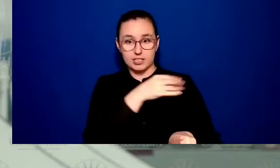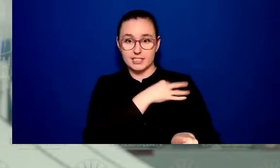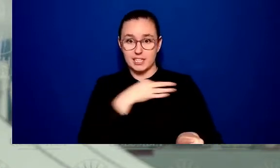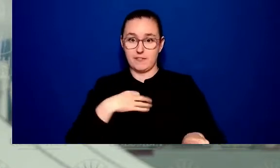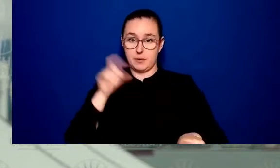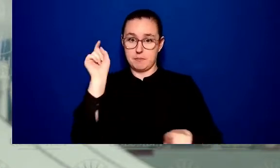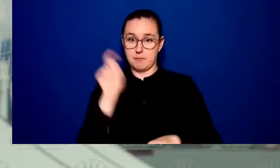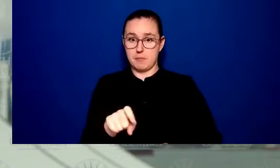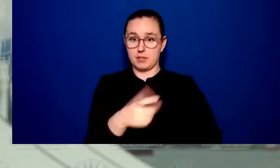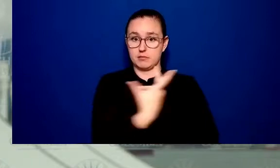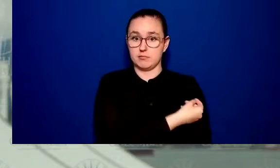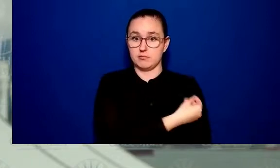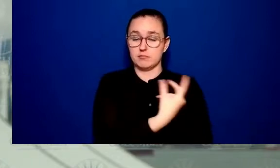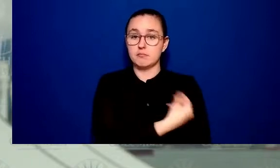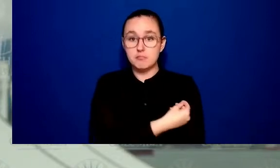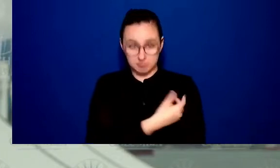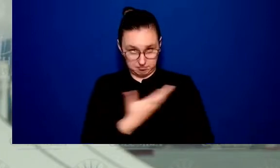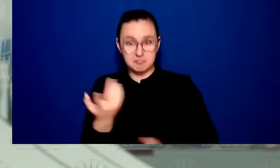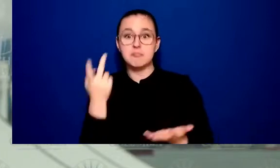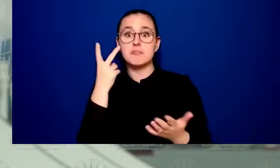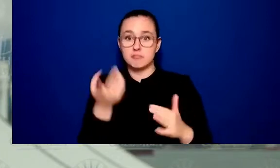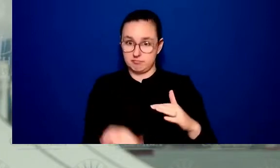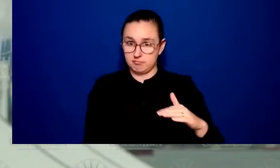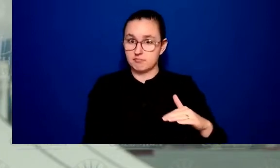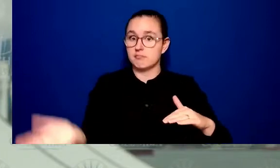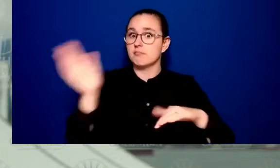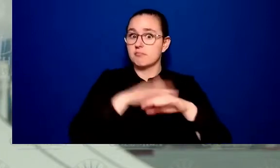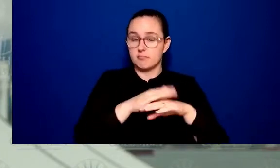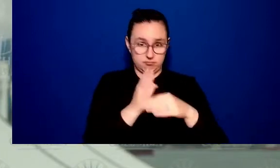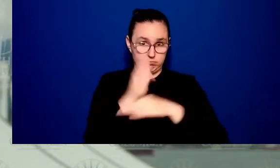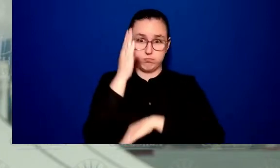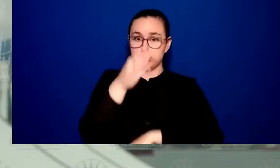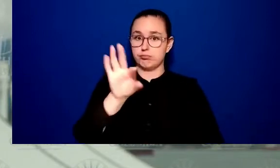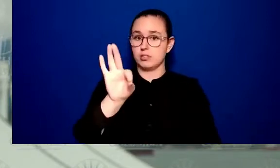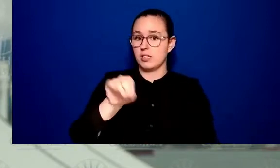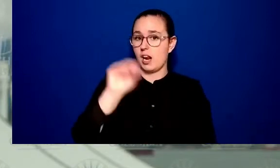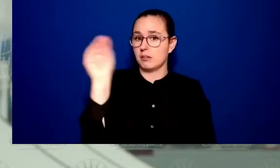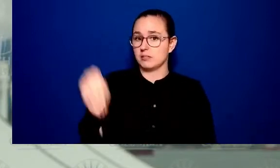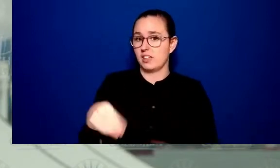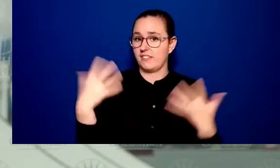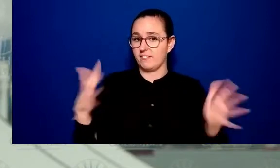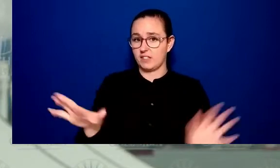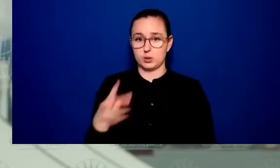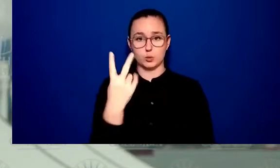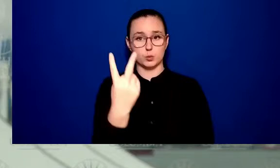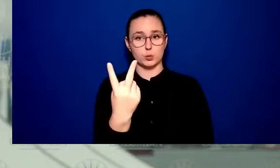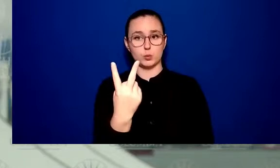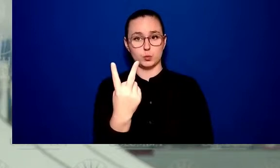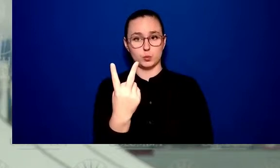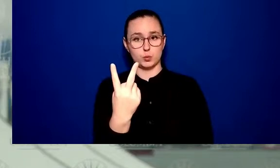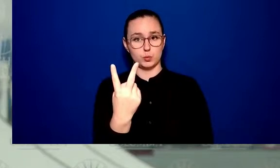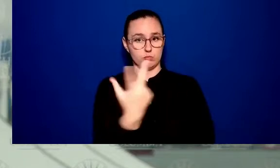over 90% of the time just over